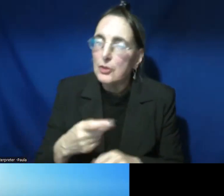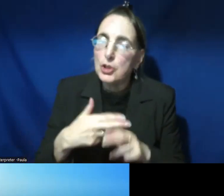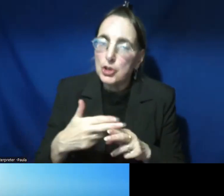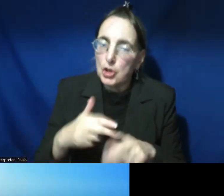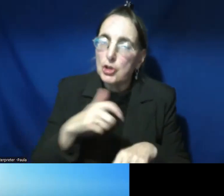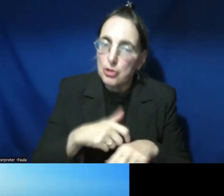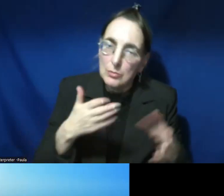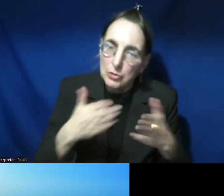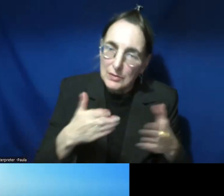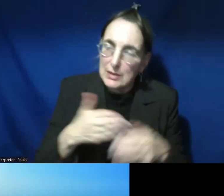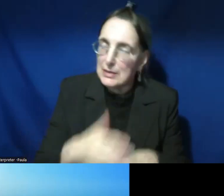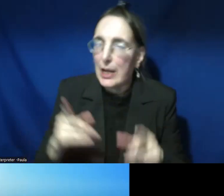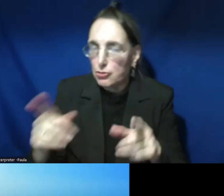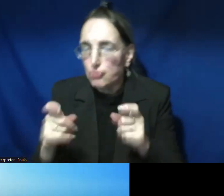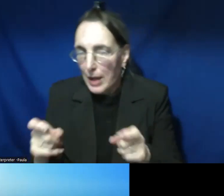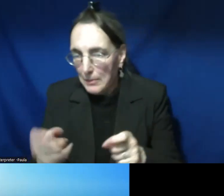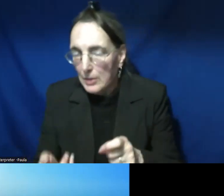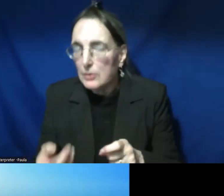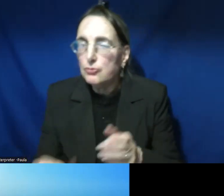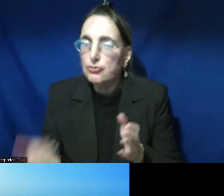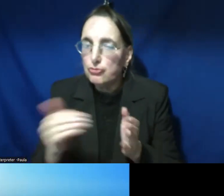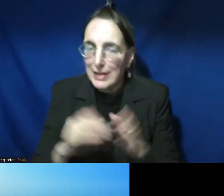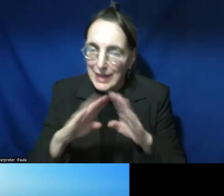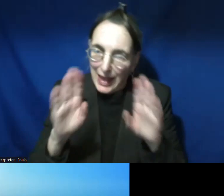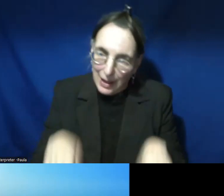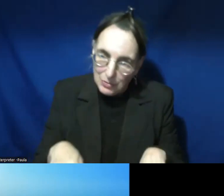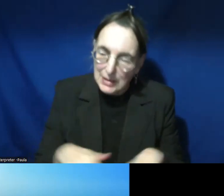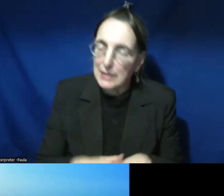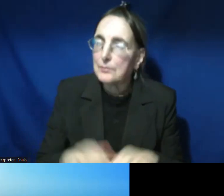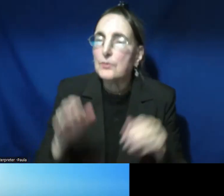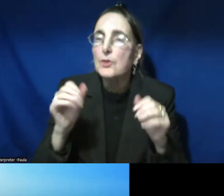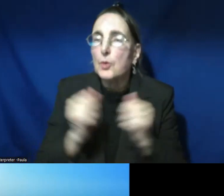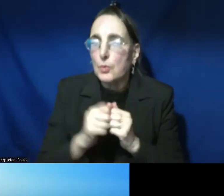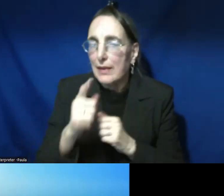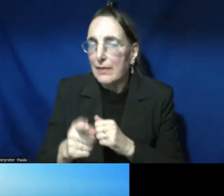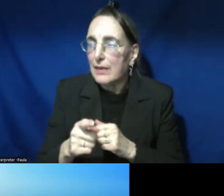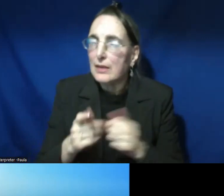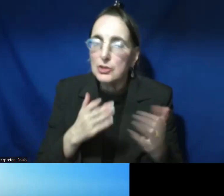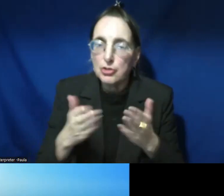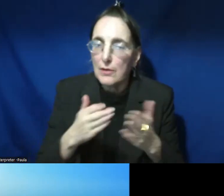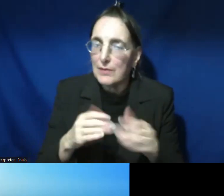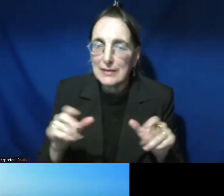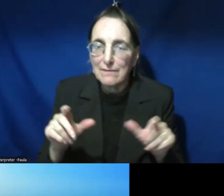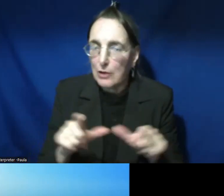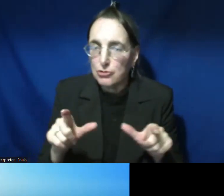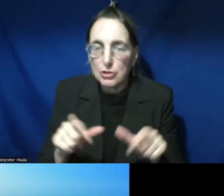wraparound services with housing vouchers, which don't have to come with services. So the idea actually is